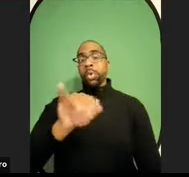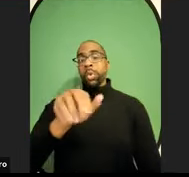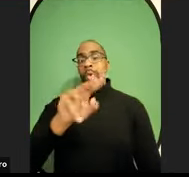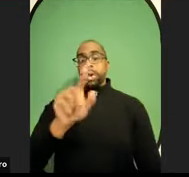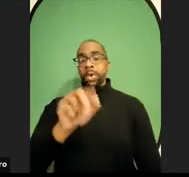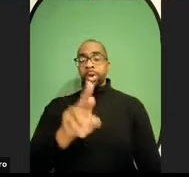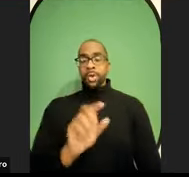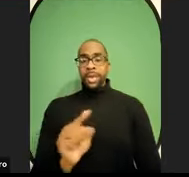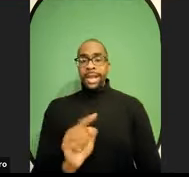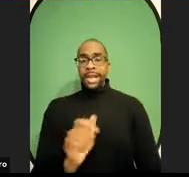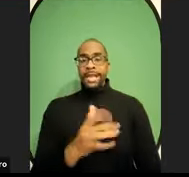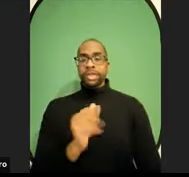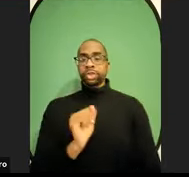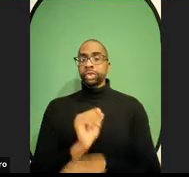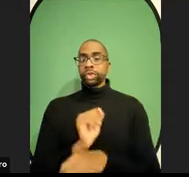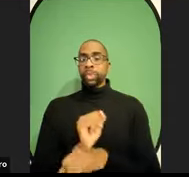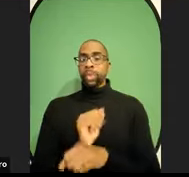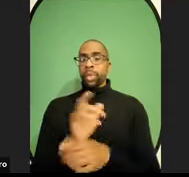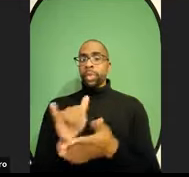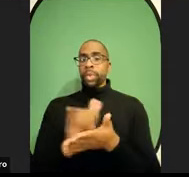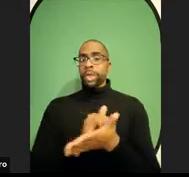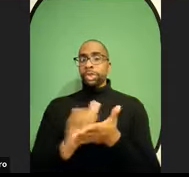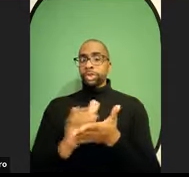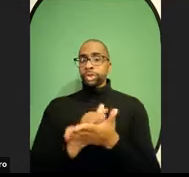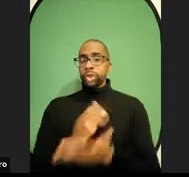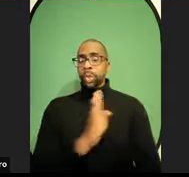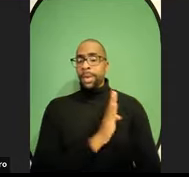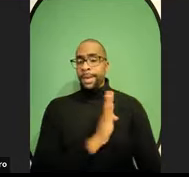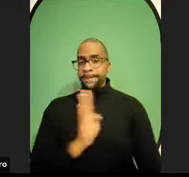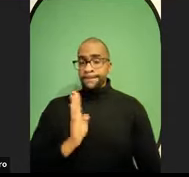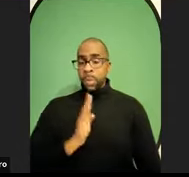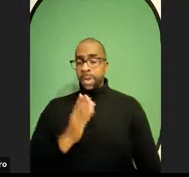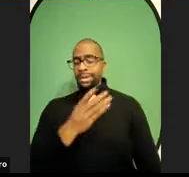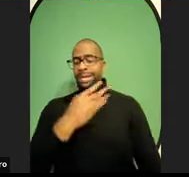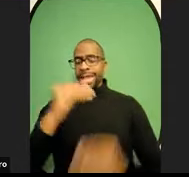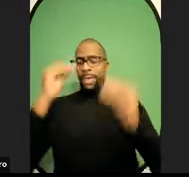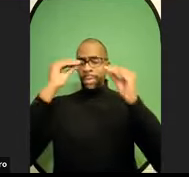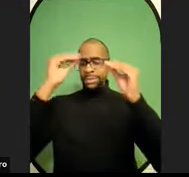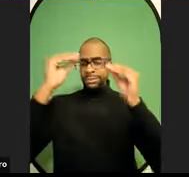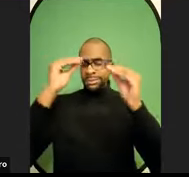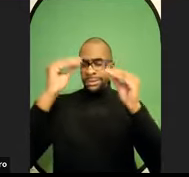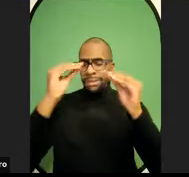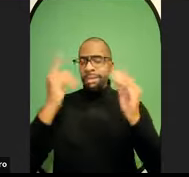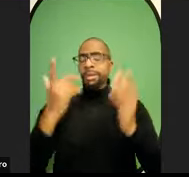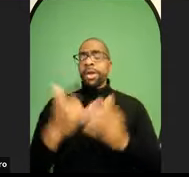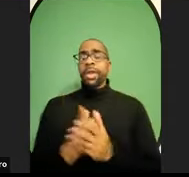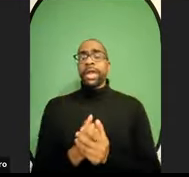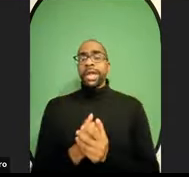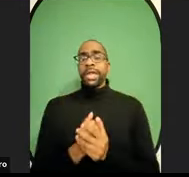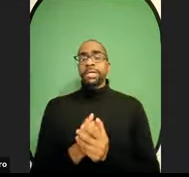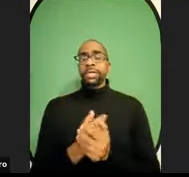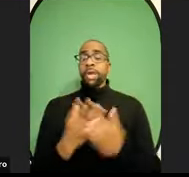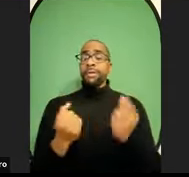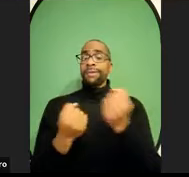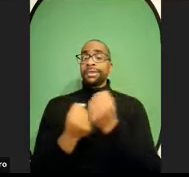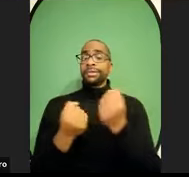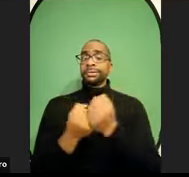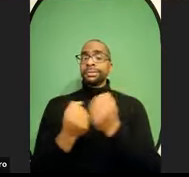cardiac intensive care Unit, doctors cardiac intensive care Unit, doctors, i mean this is a board member for the NYU Institutional Review board, and has stitutional review board, and has been organizing and teaching the Pediatric. funds fundamental